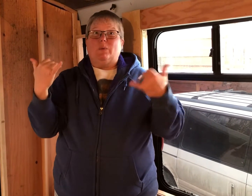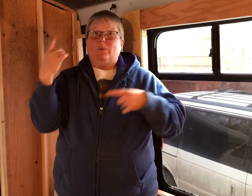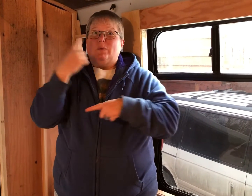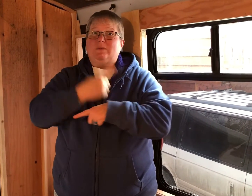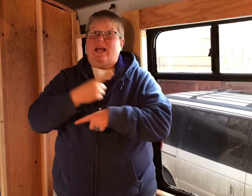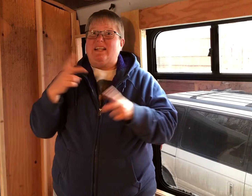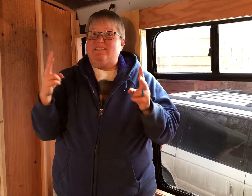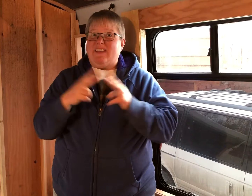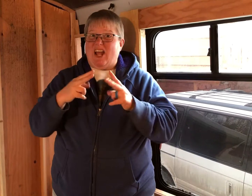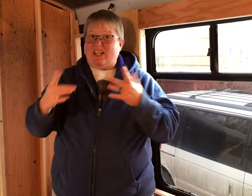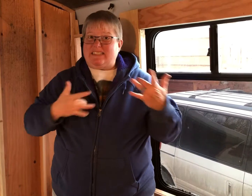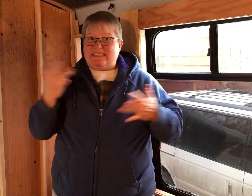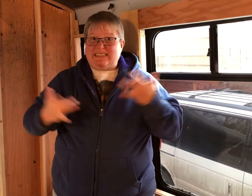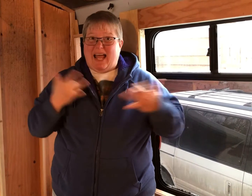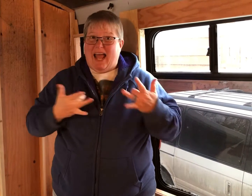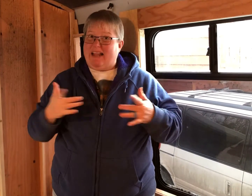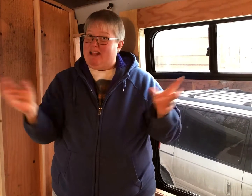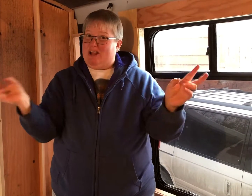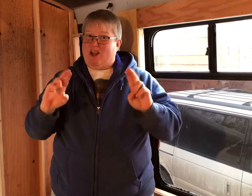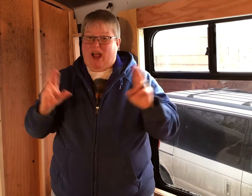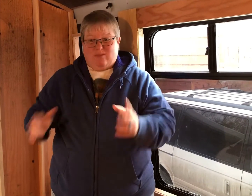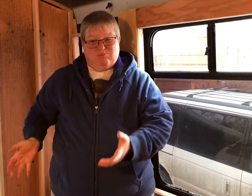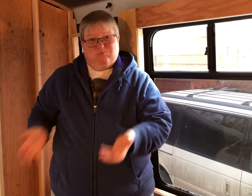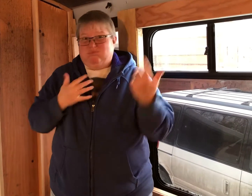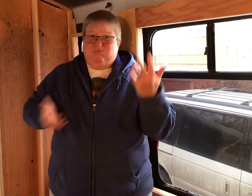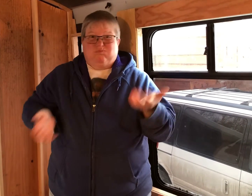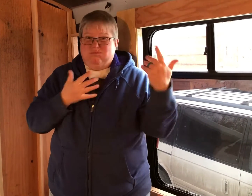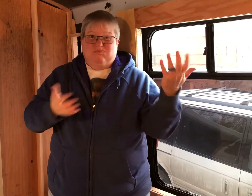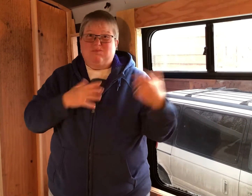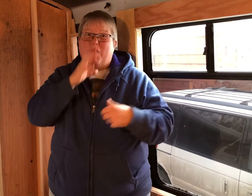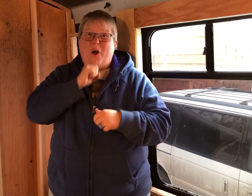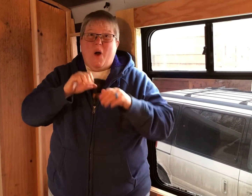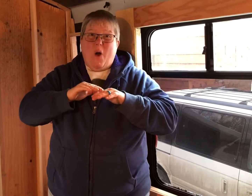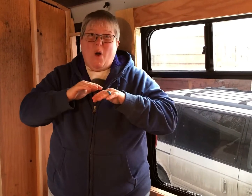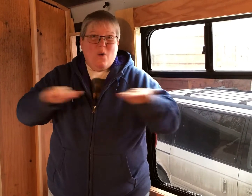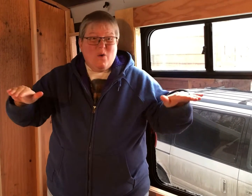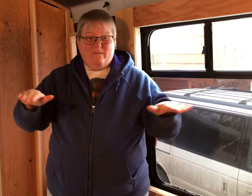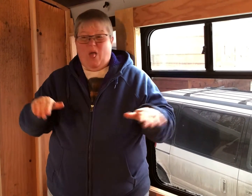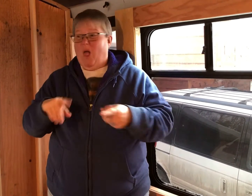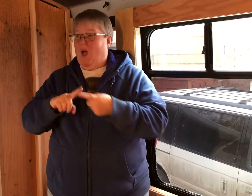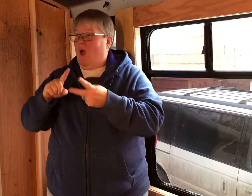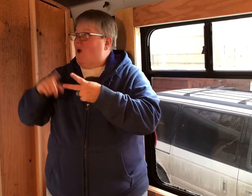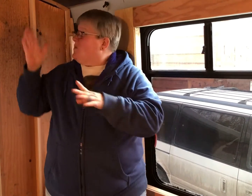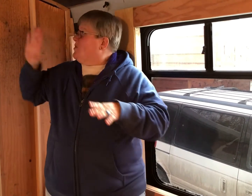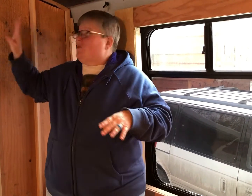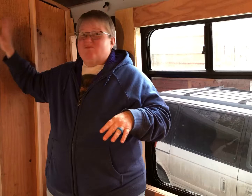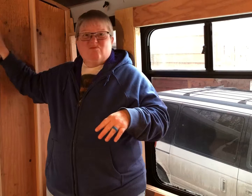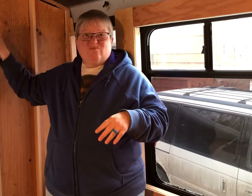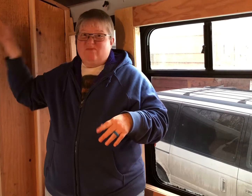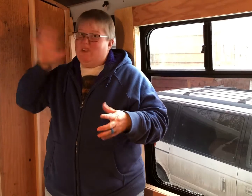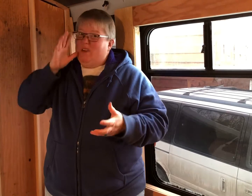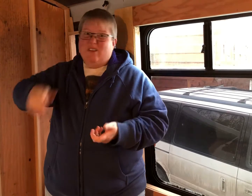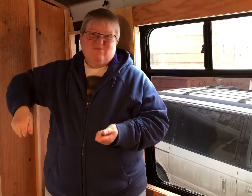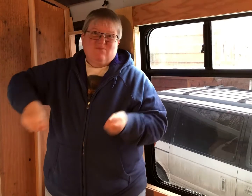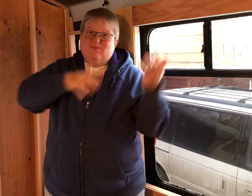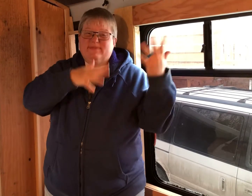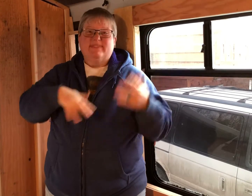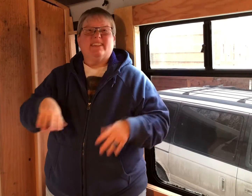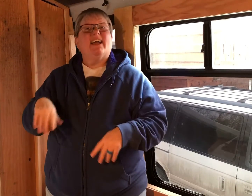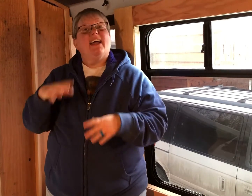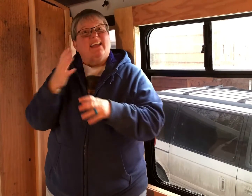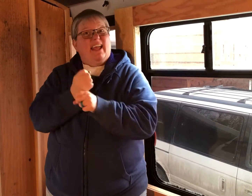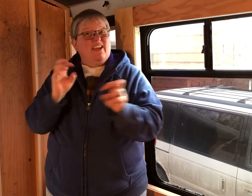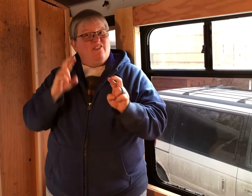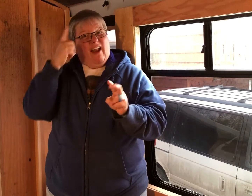Today is very exciting. We are ready to tear the old floor out, the walls out, and get ready